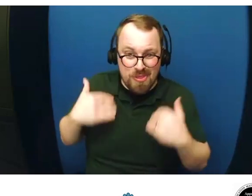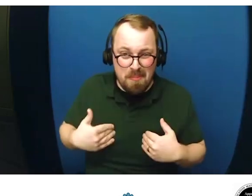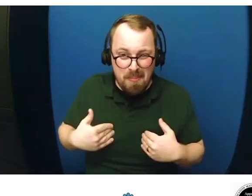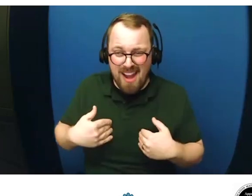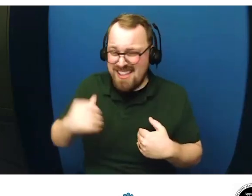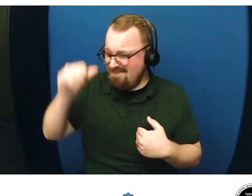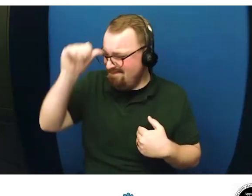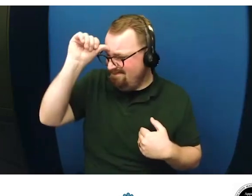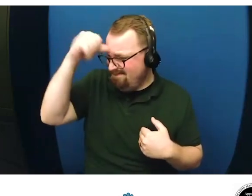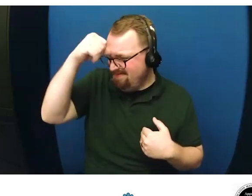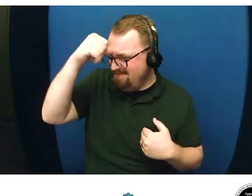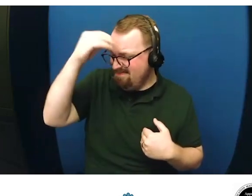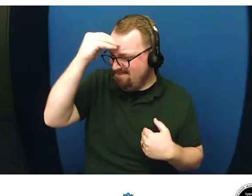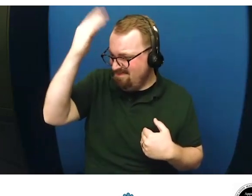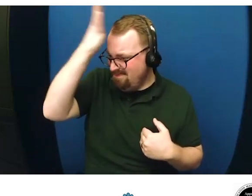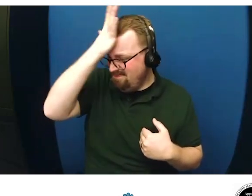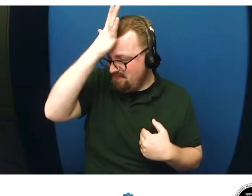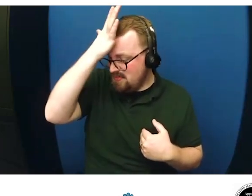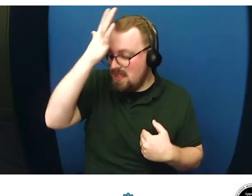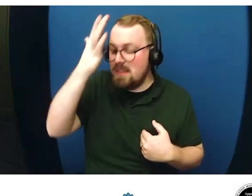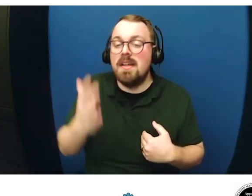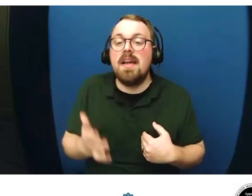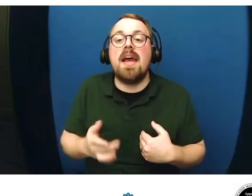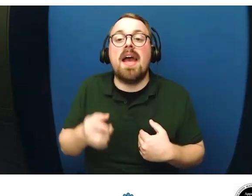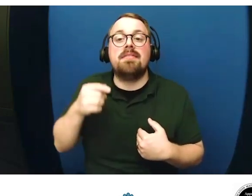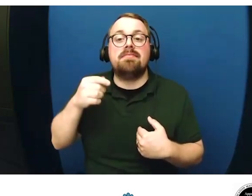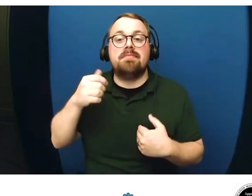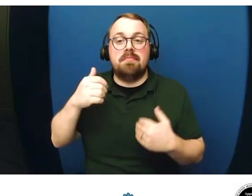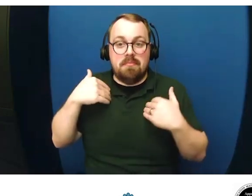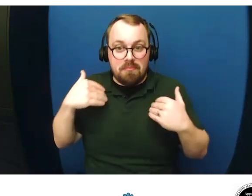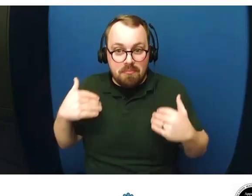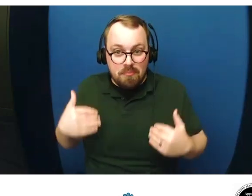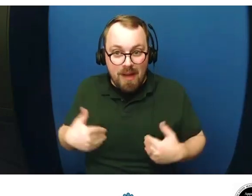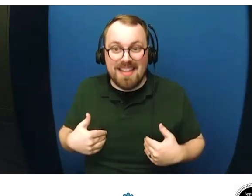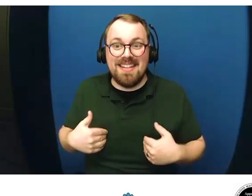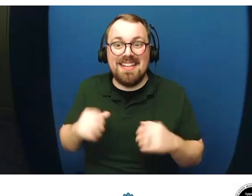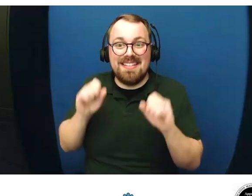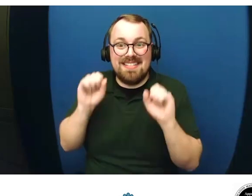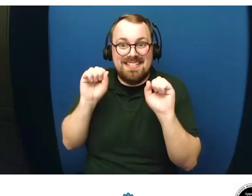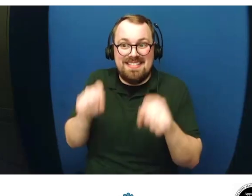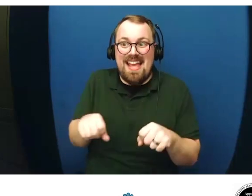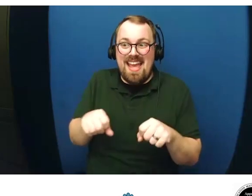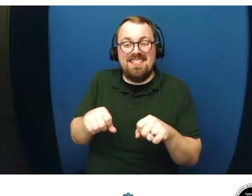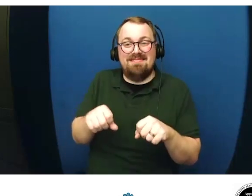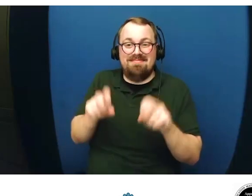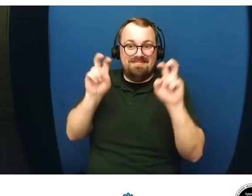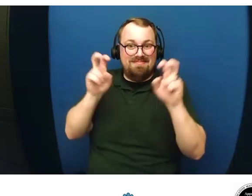the pressure that was associated with that, and the body can produce that